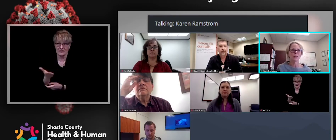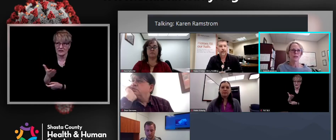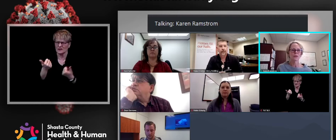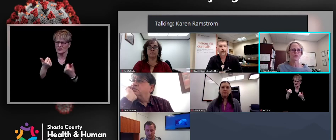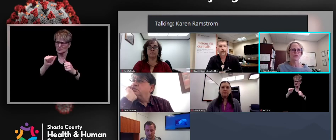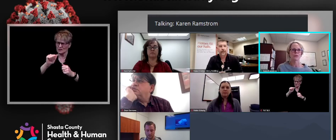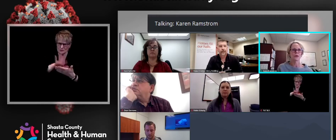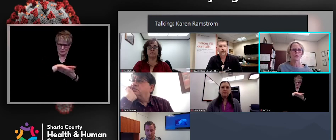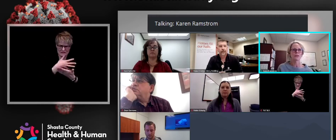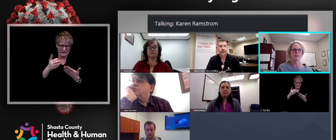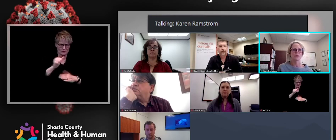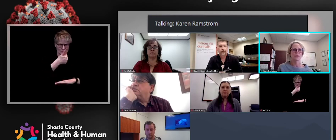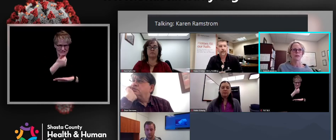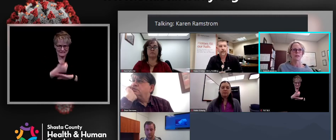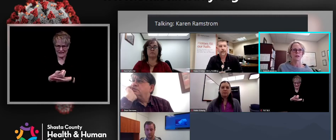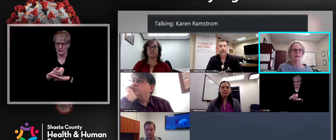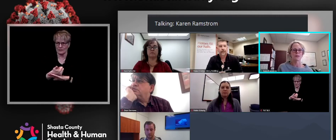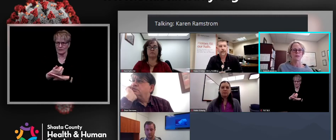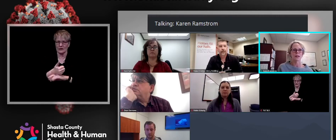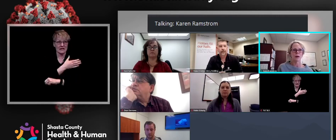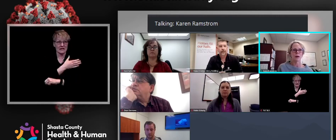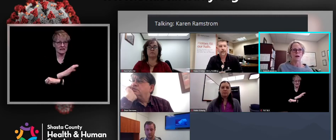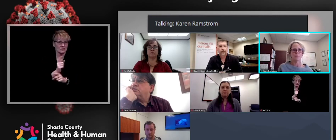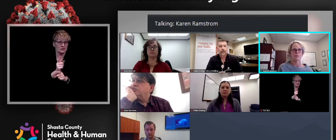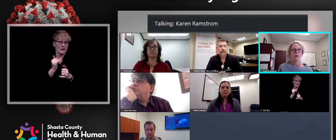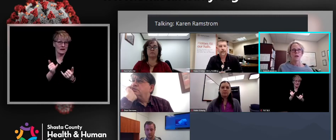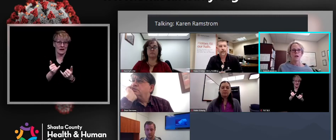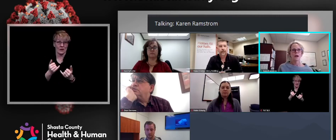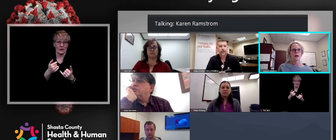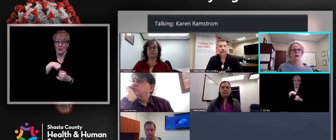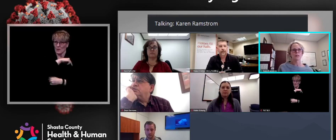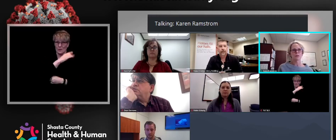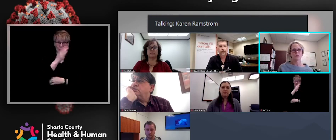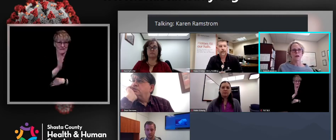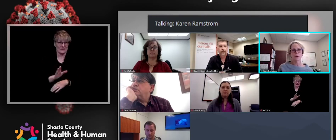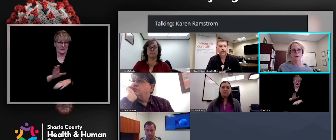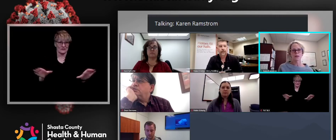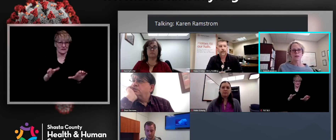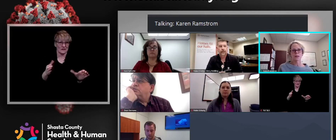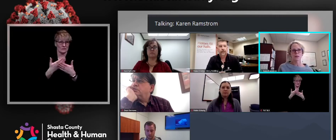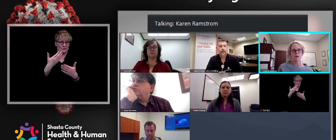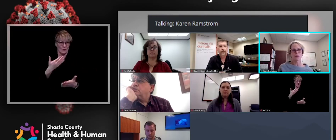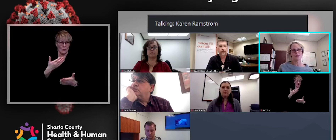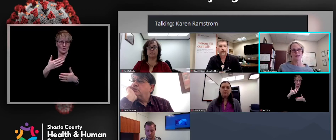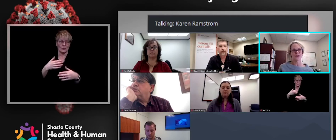the infrastructure for it. And so there is some software that's in the works. It's actually